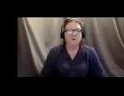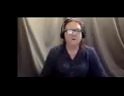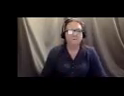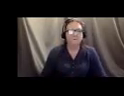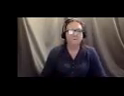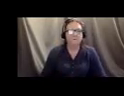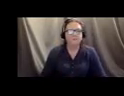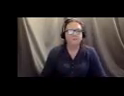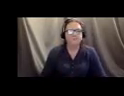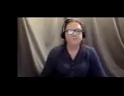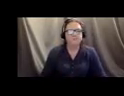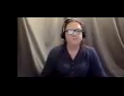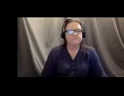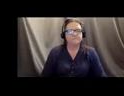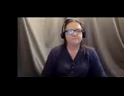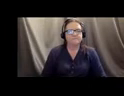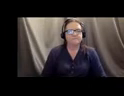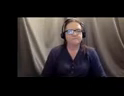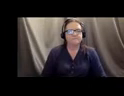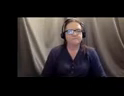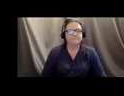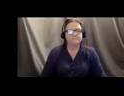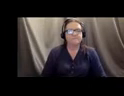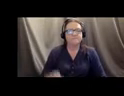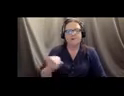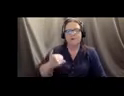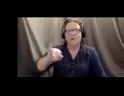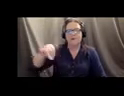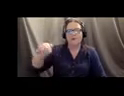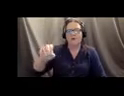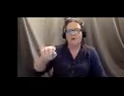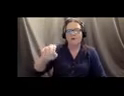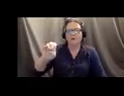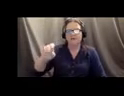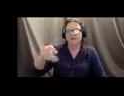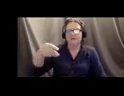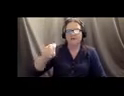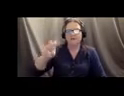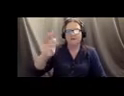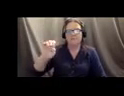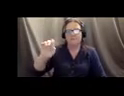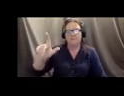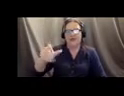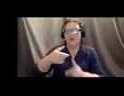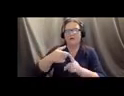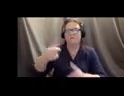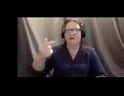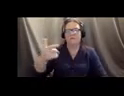And then we also have Jesse Powell coming in from glen county victim witness speaking